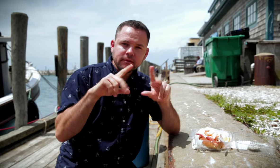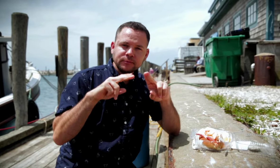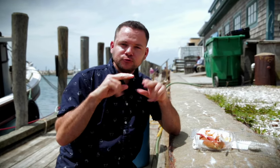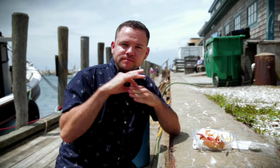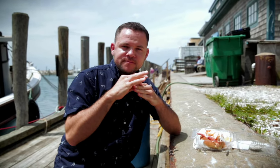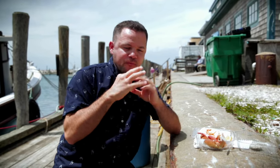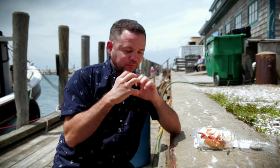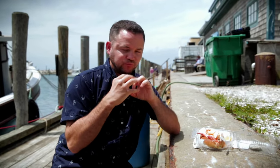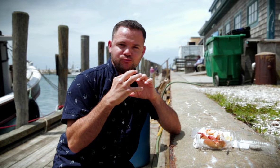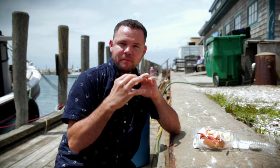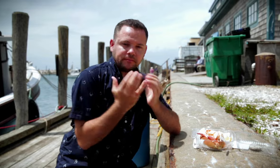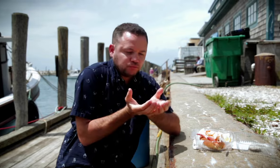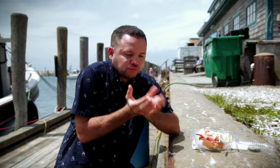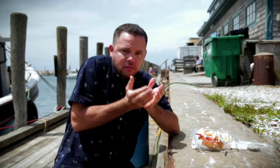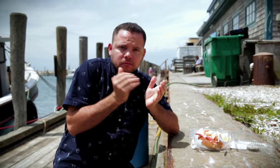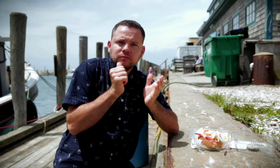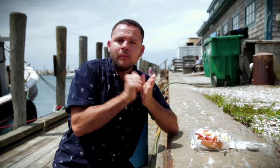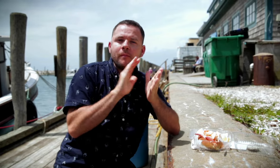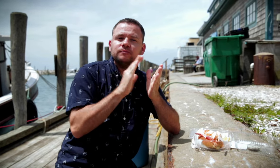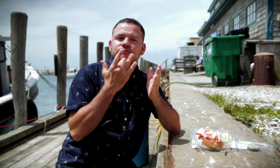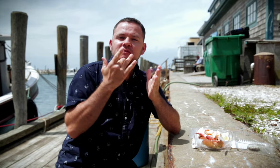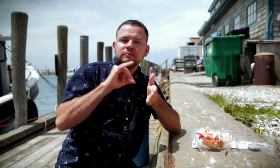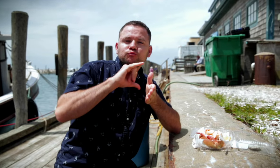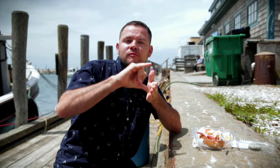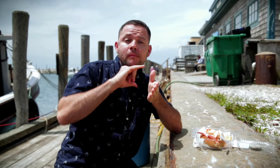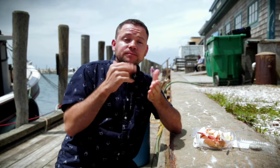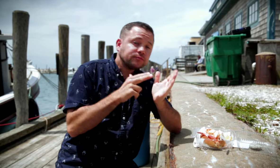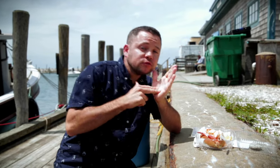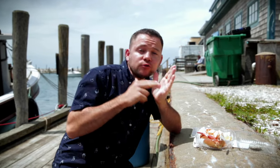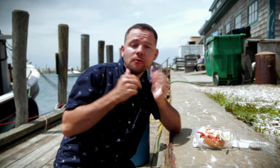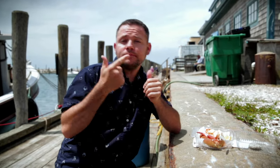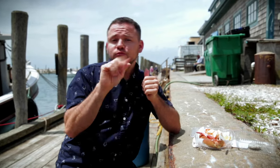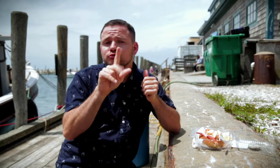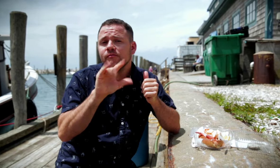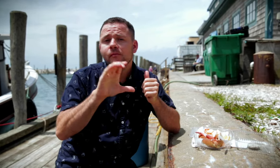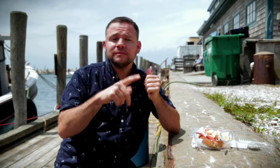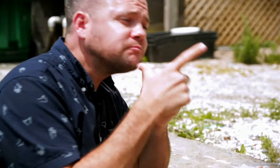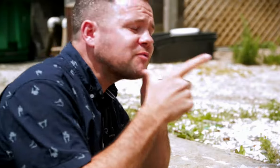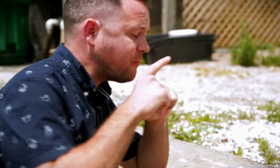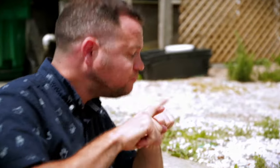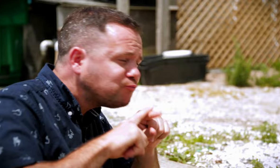So much lobster meat in one bite. And with your preference of butter, garlic, or lemon.